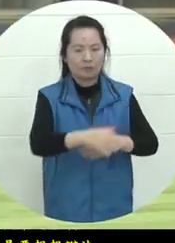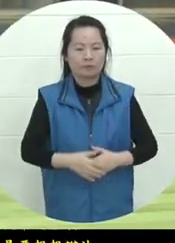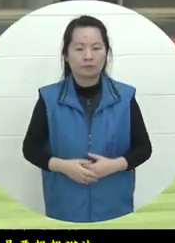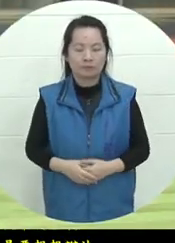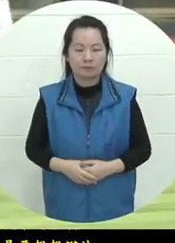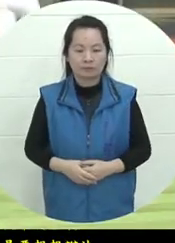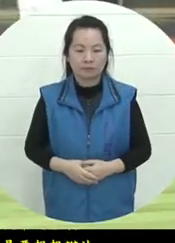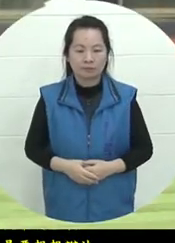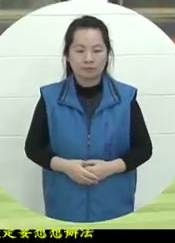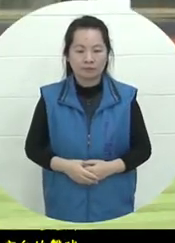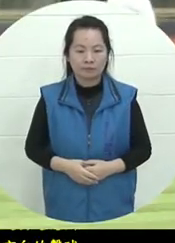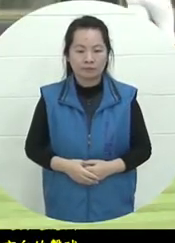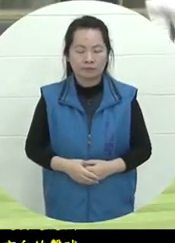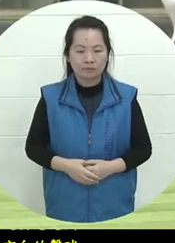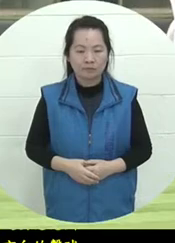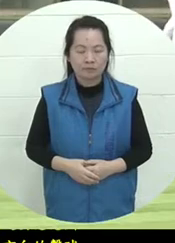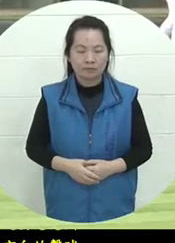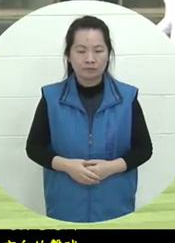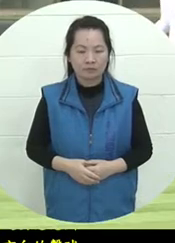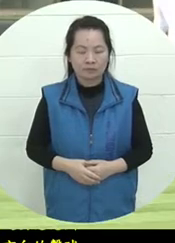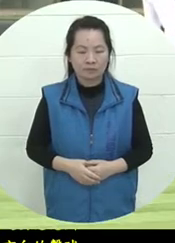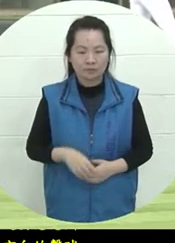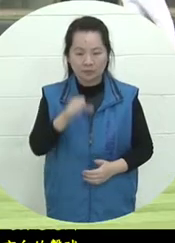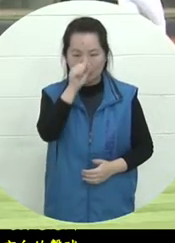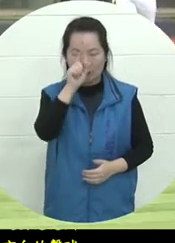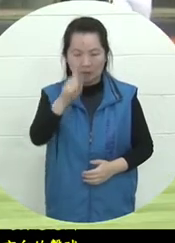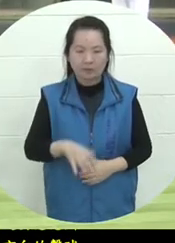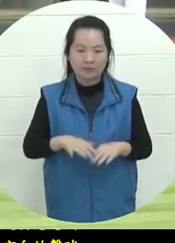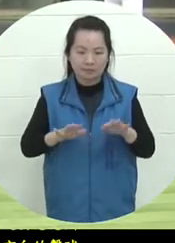ball . If the foul ball is counted as No. 1, the ball count reaches the full ball count.